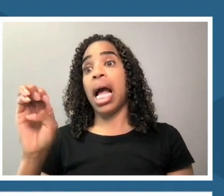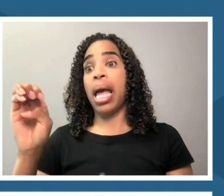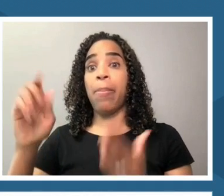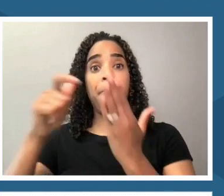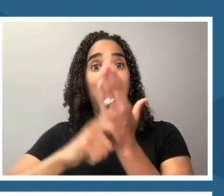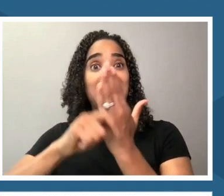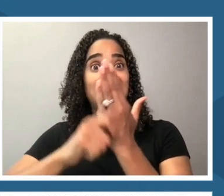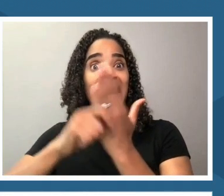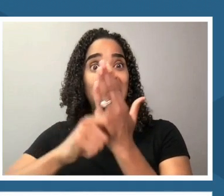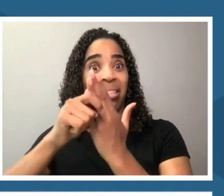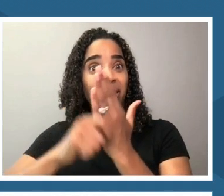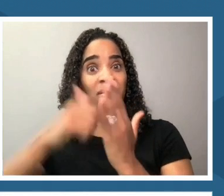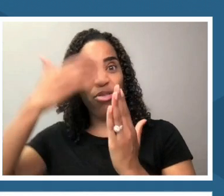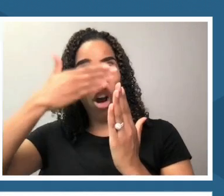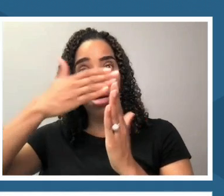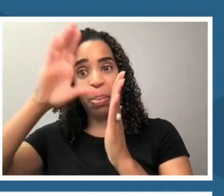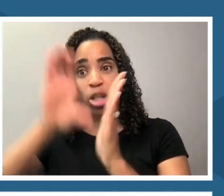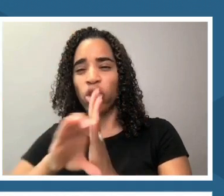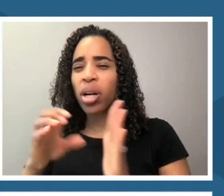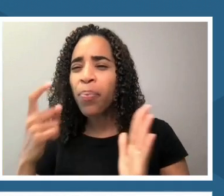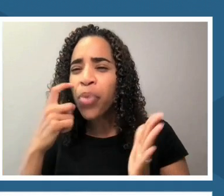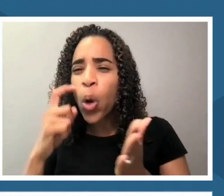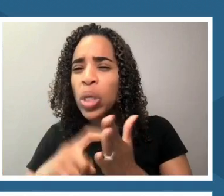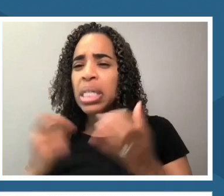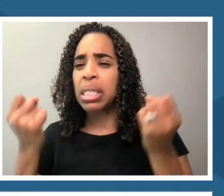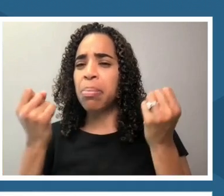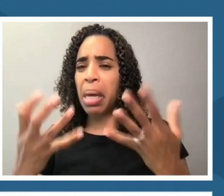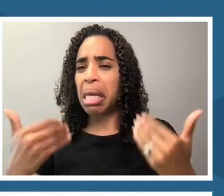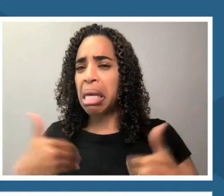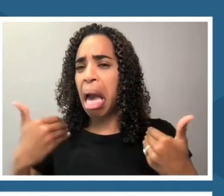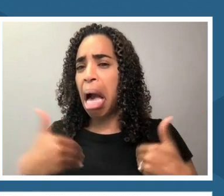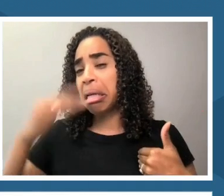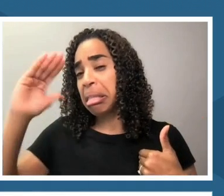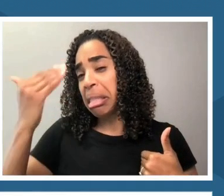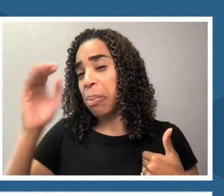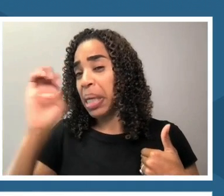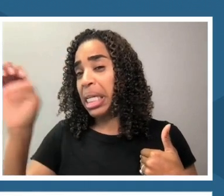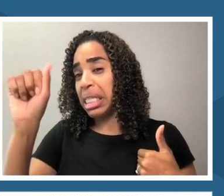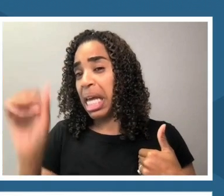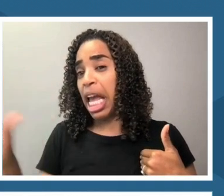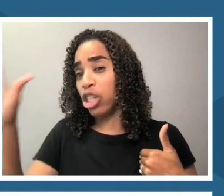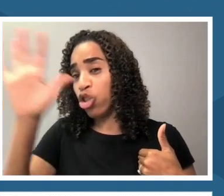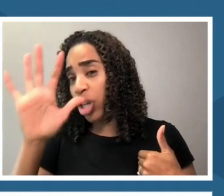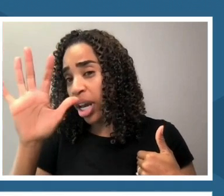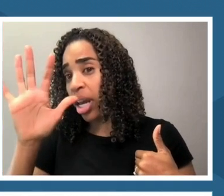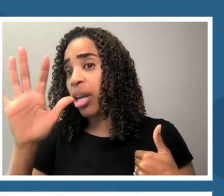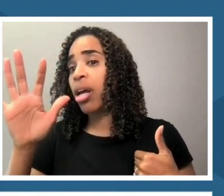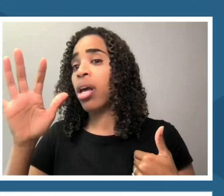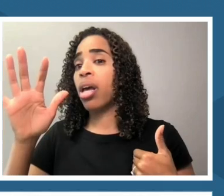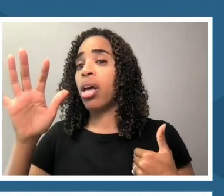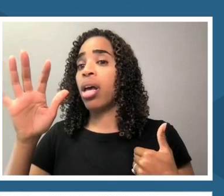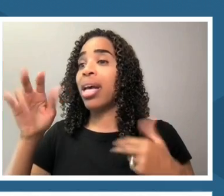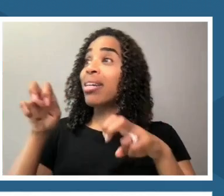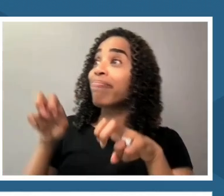young people um seemingly east asian descent posing in front of a chalkboard